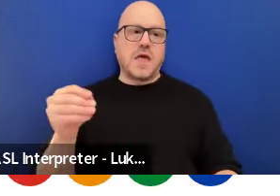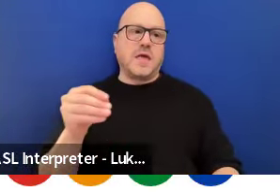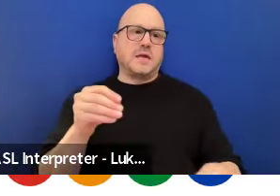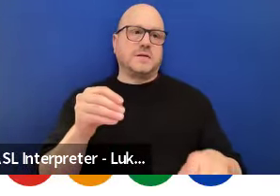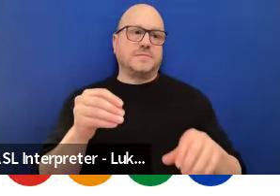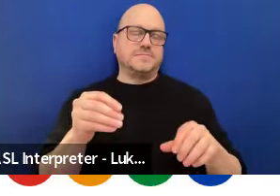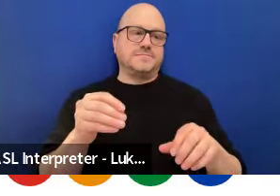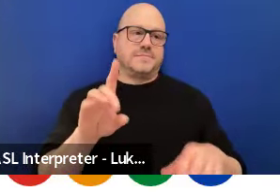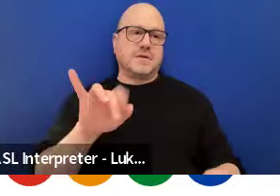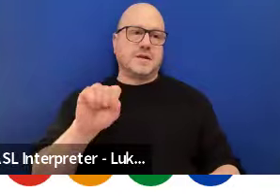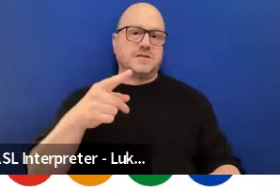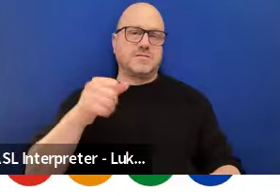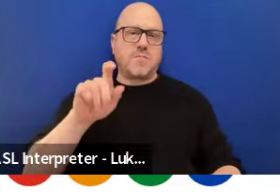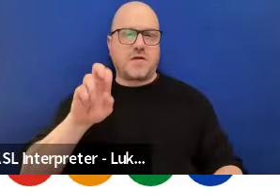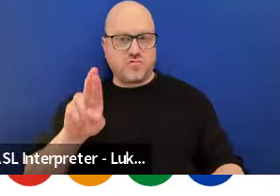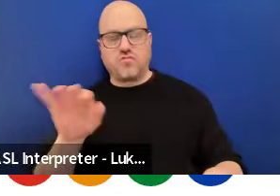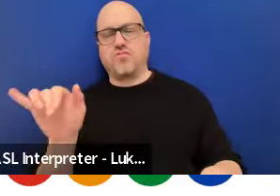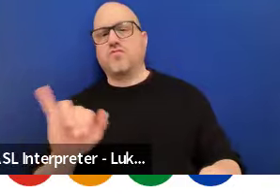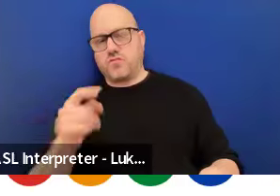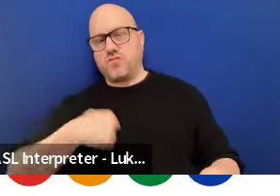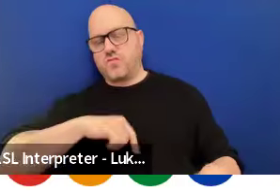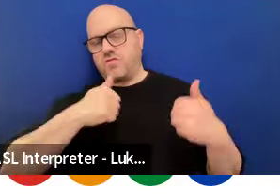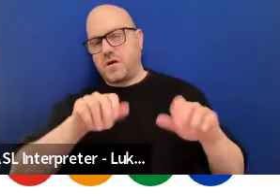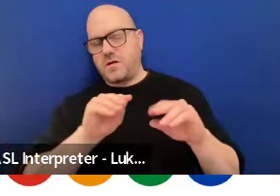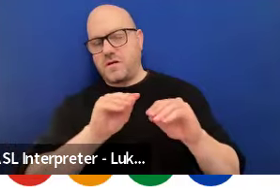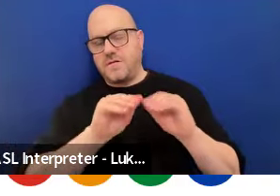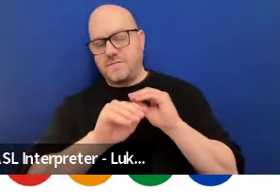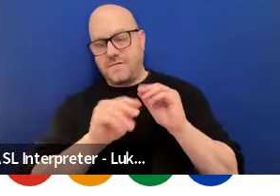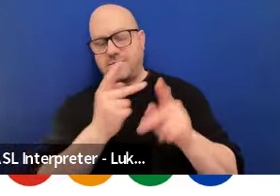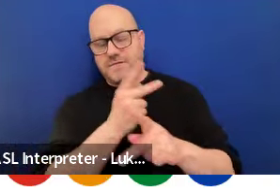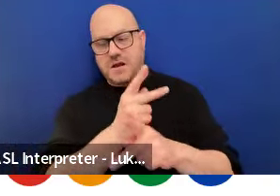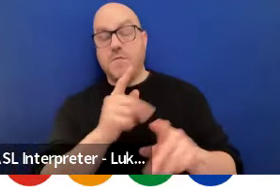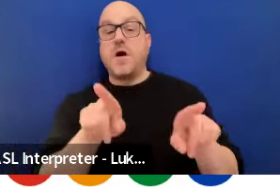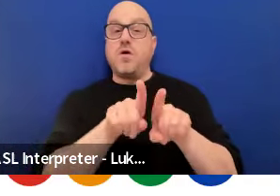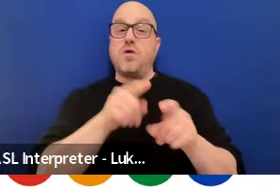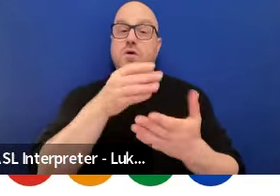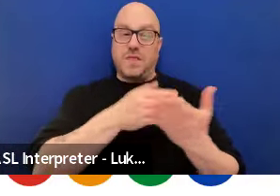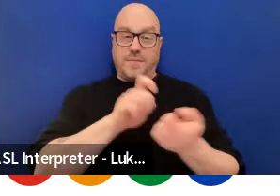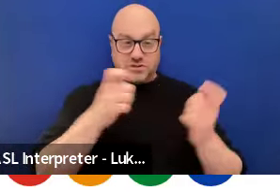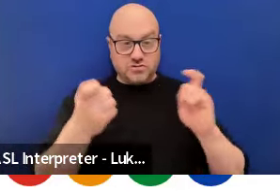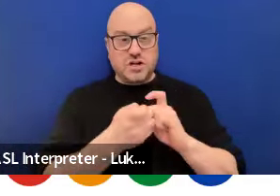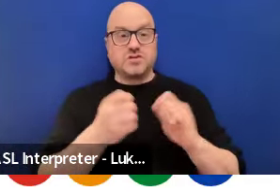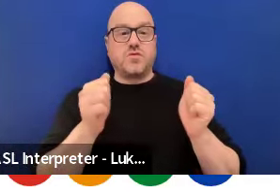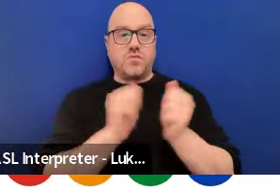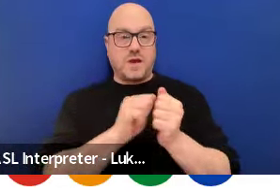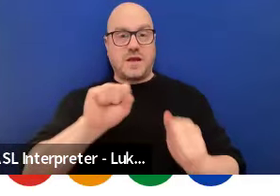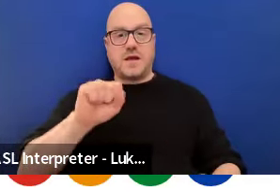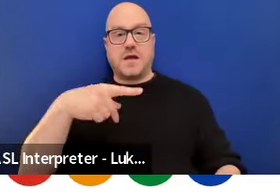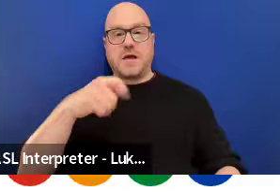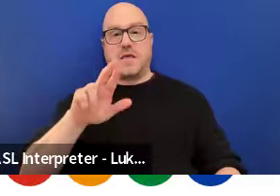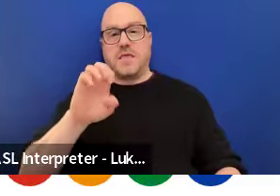FRONTS WITH OUR TRAC TEAM AND DISPATCHERS, MAKE SURE PEOPLE KNOW HOW TO GET FULL USE OF THE SYSTEM WE HAVE.